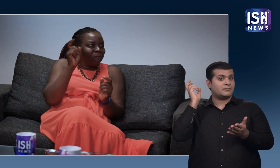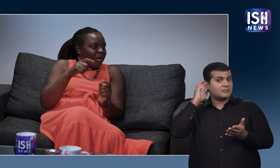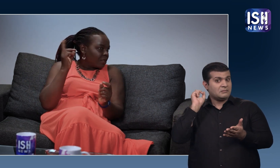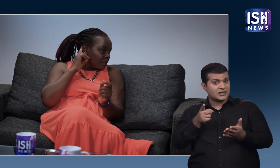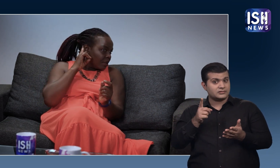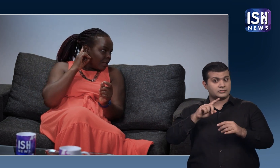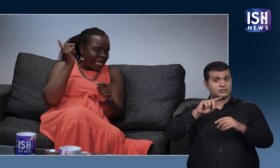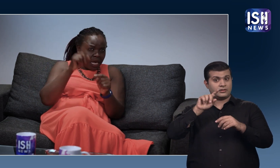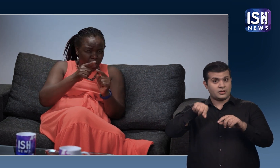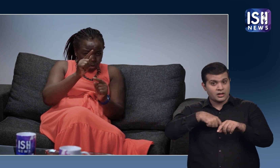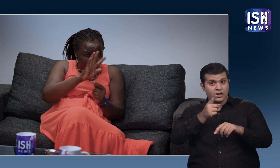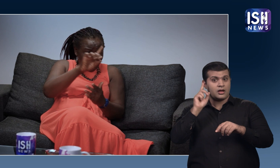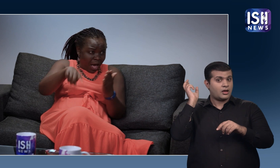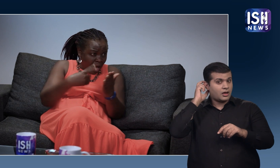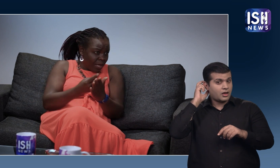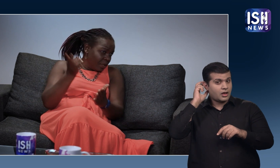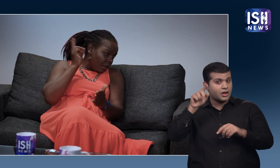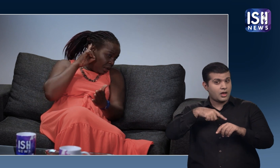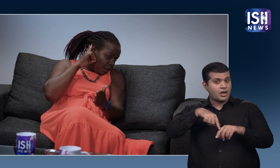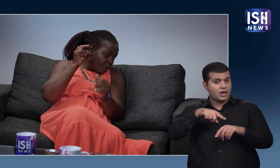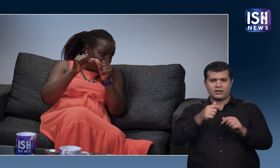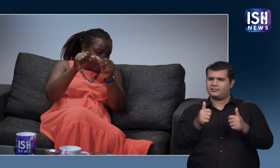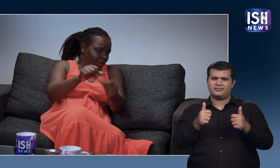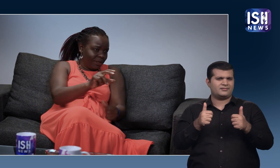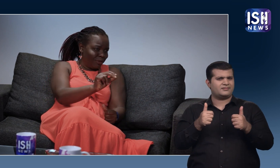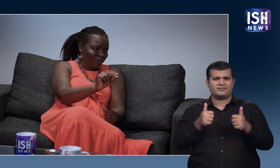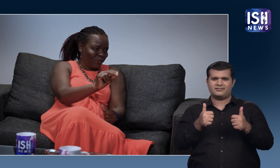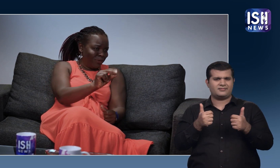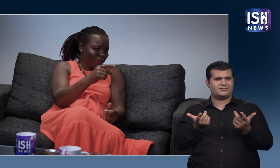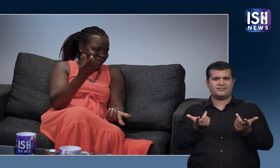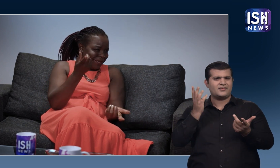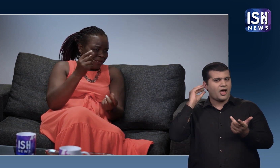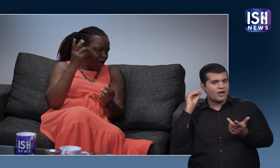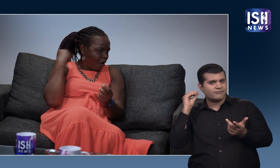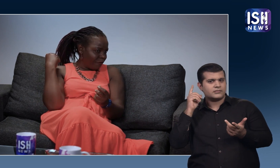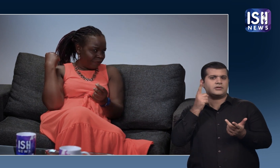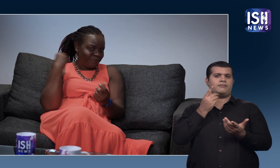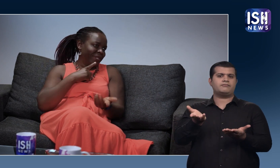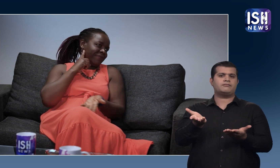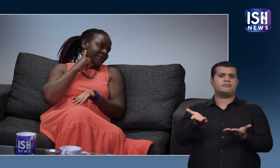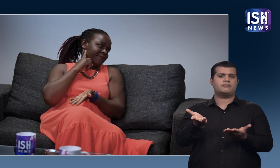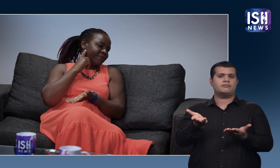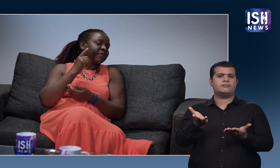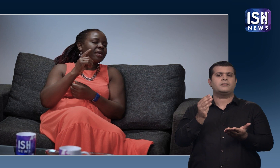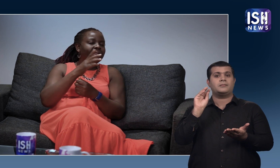They have to use Cochlear Implant to hear and they cannot wear it 24 hours/day. So when they remove it, they become Deaf.